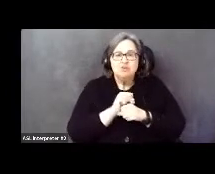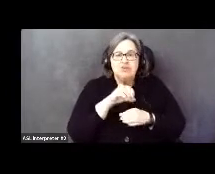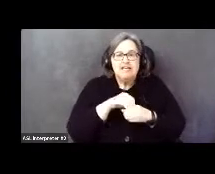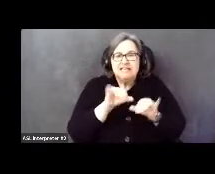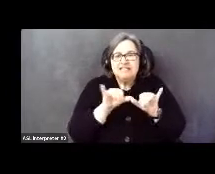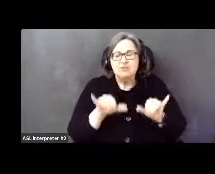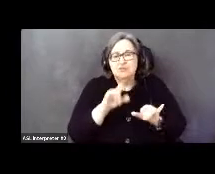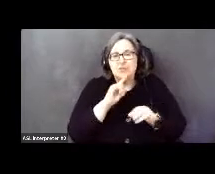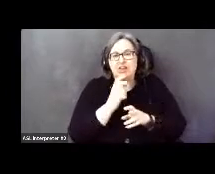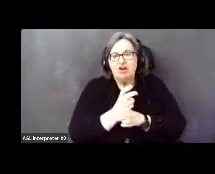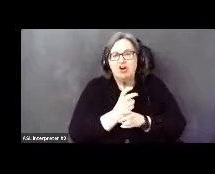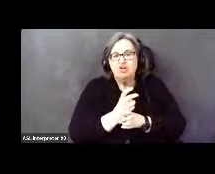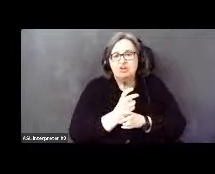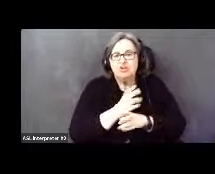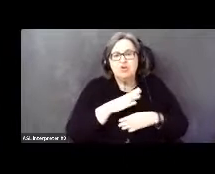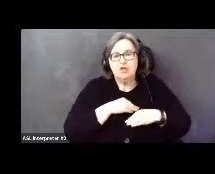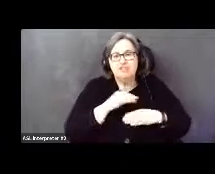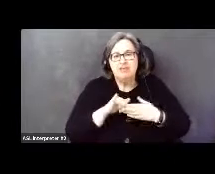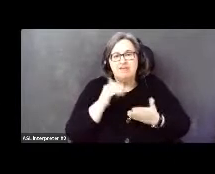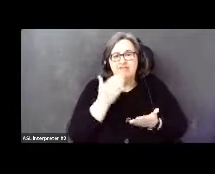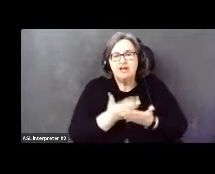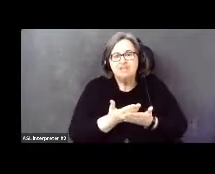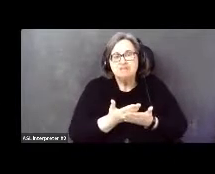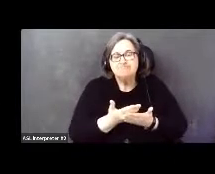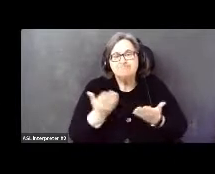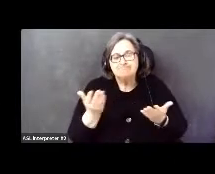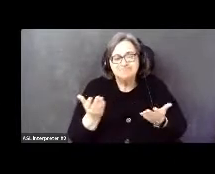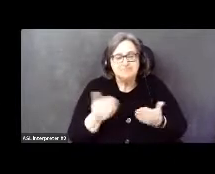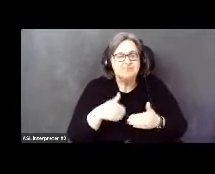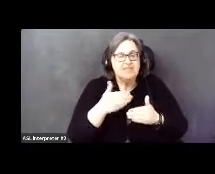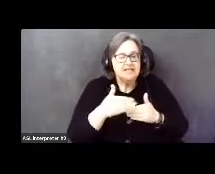It was really hard to accept that fact. That's where we got. Next slide please.